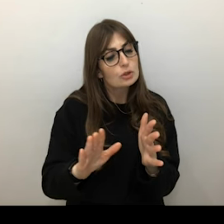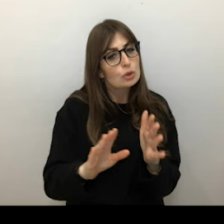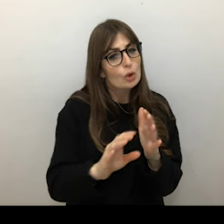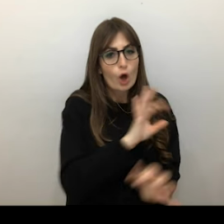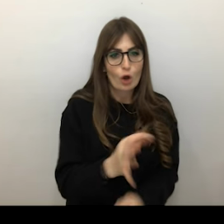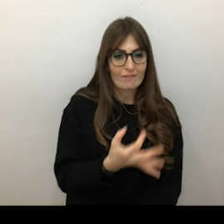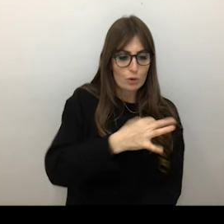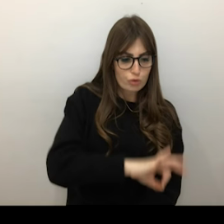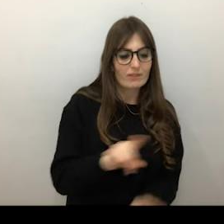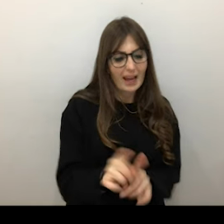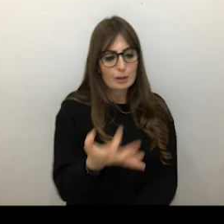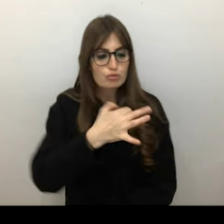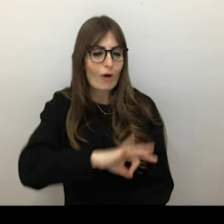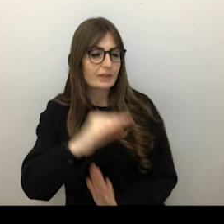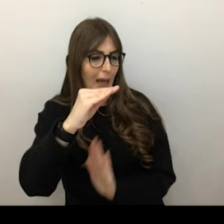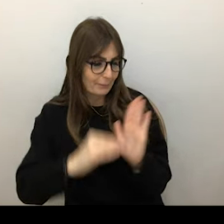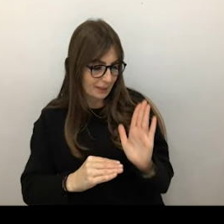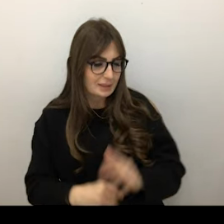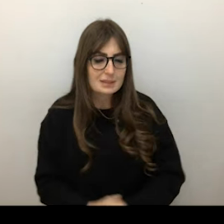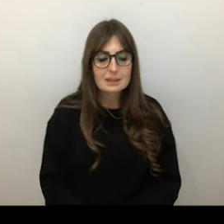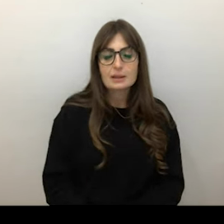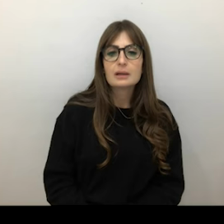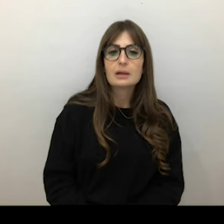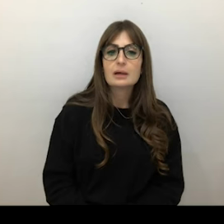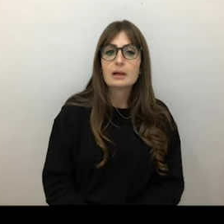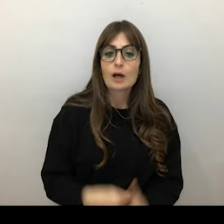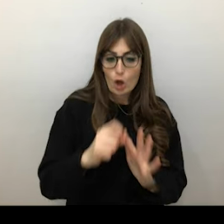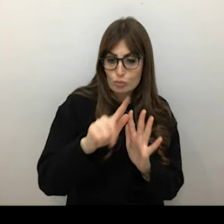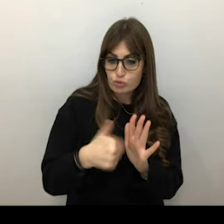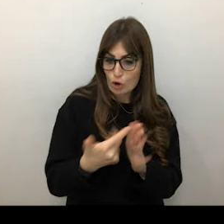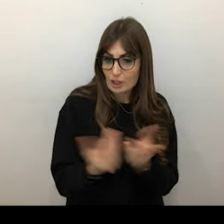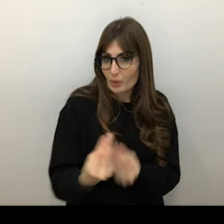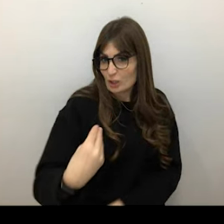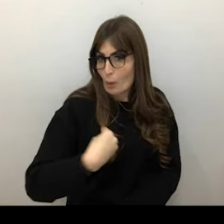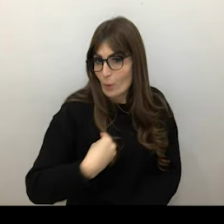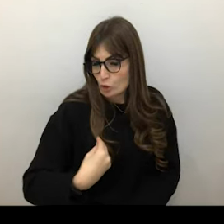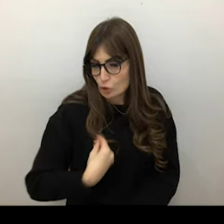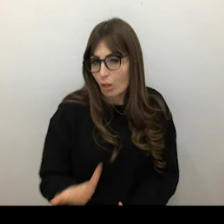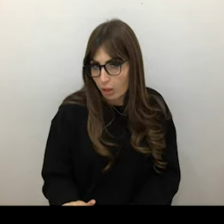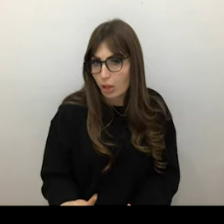and not-for-profit applicants. For projects that are led by a commercial entity or